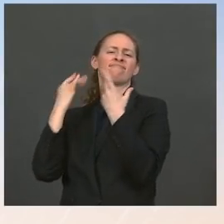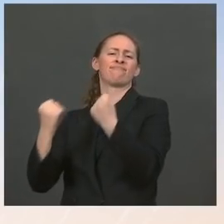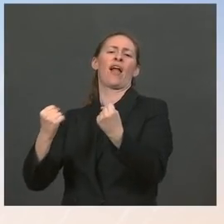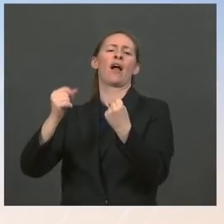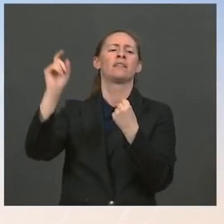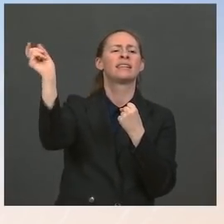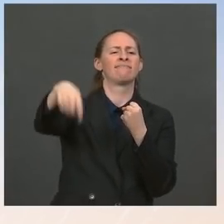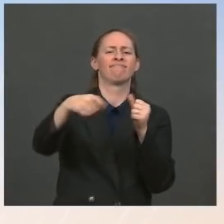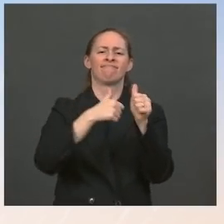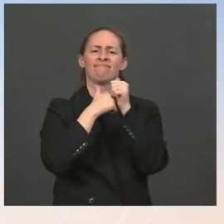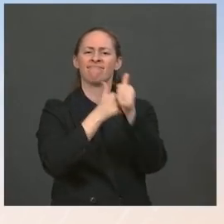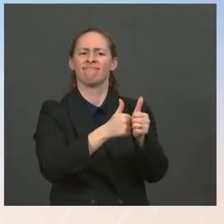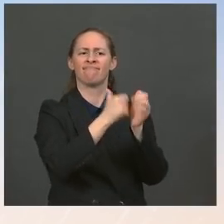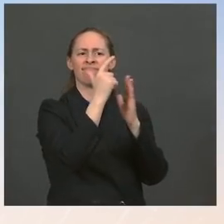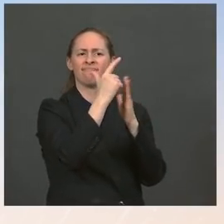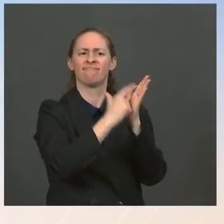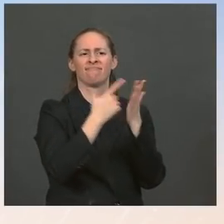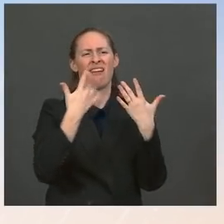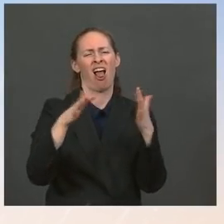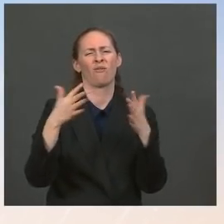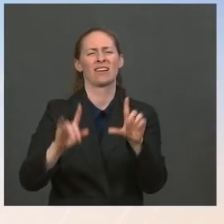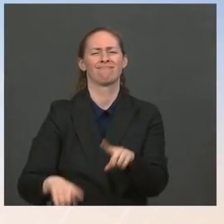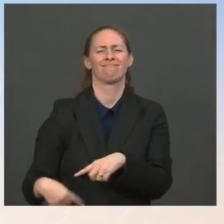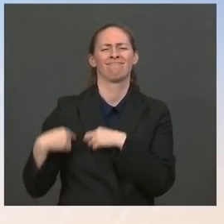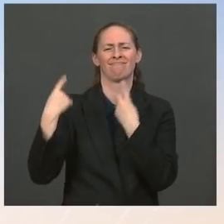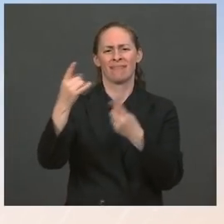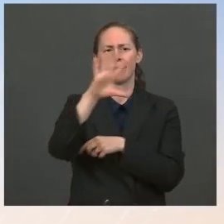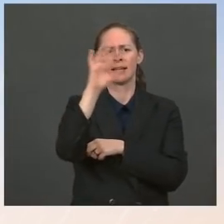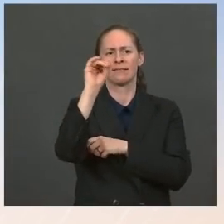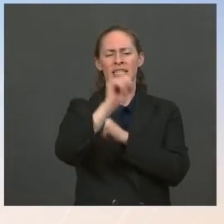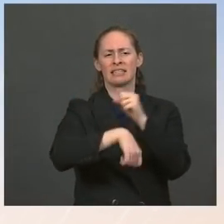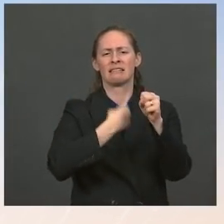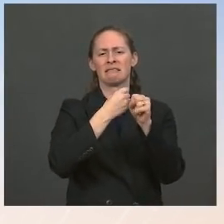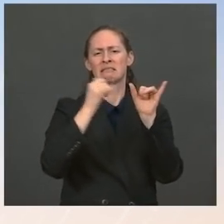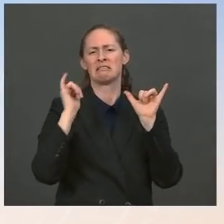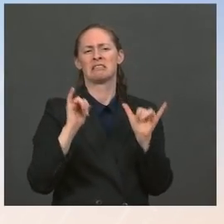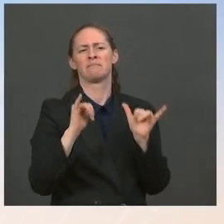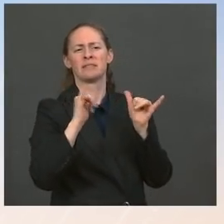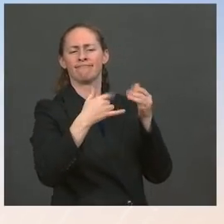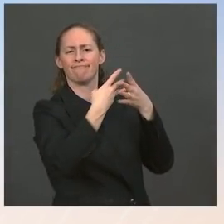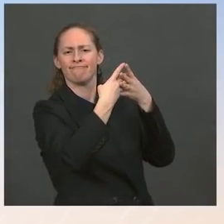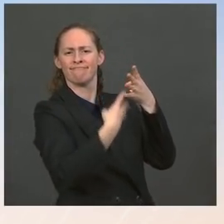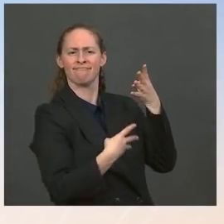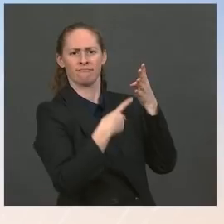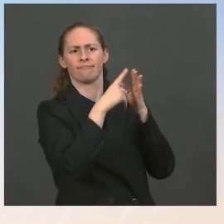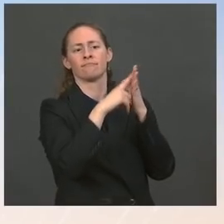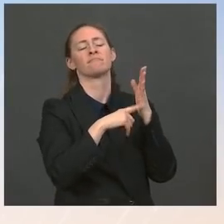for more than 50 years. So, this is an authority that we believe that Department of Labor has.